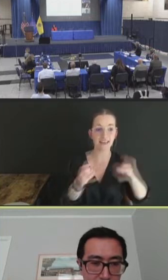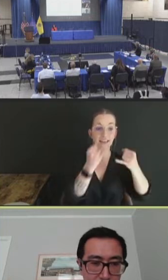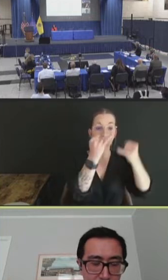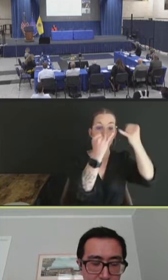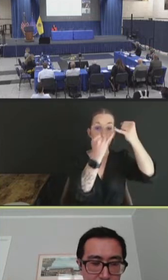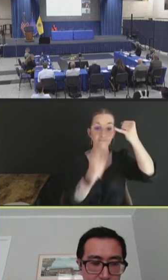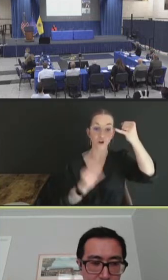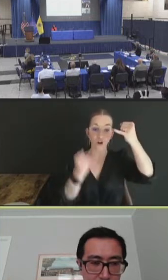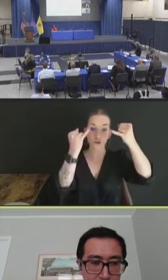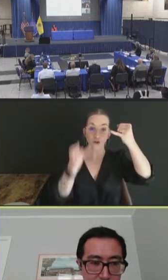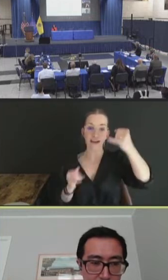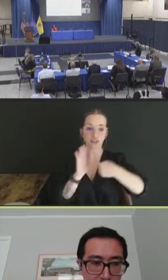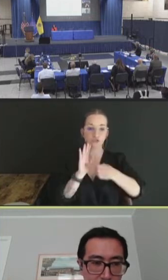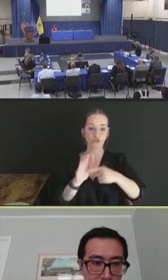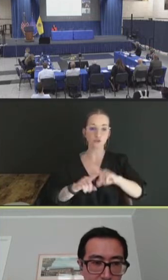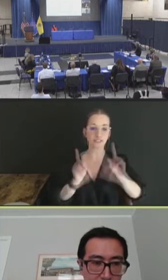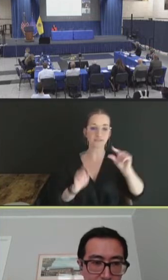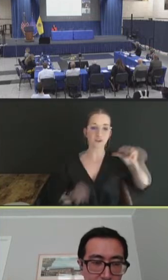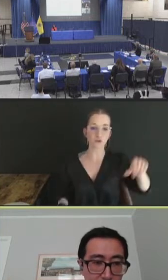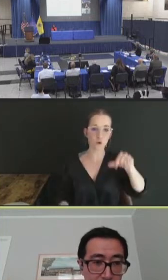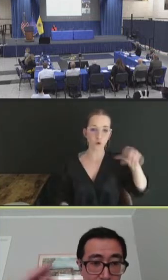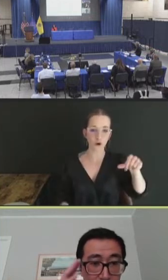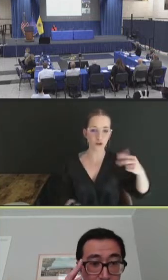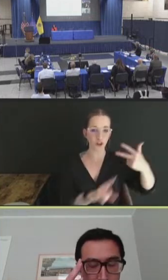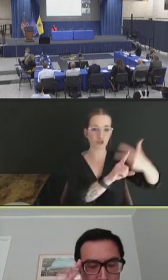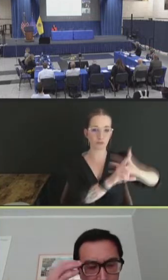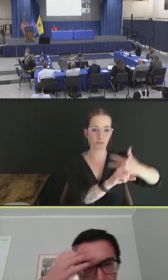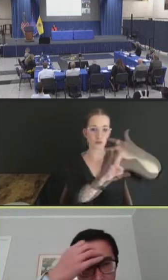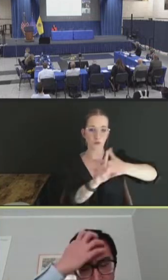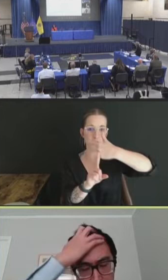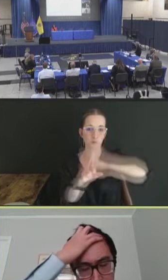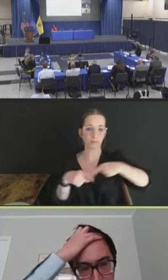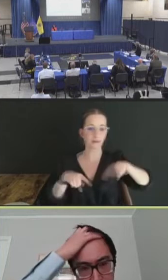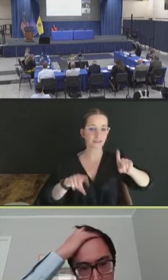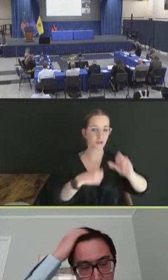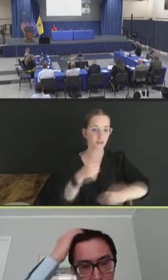each quarter is three months. What I mainly want to draw attention to is that you see